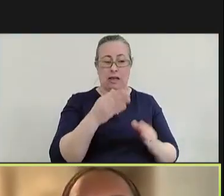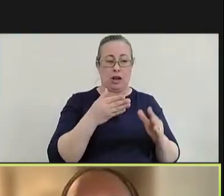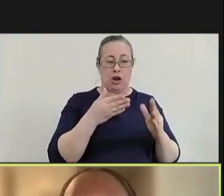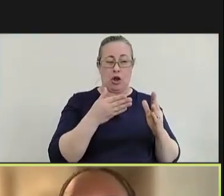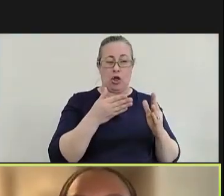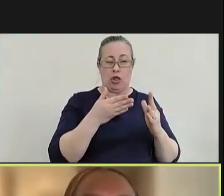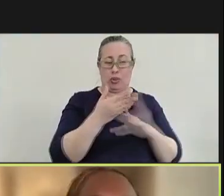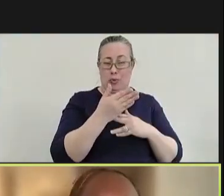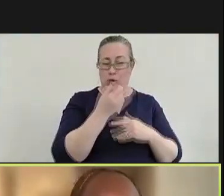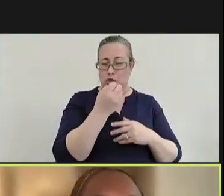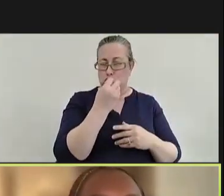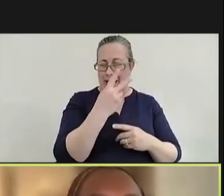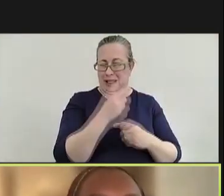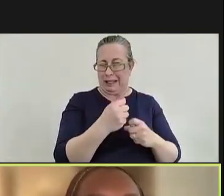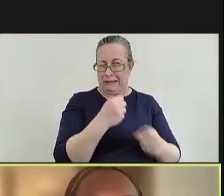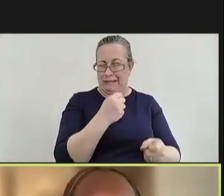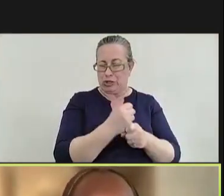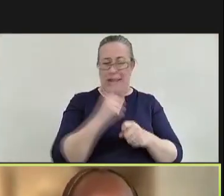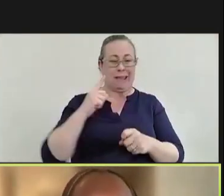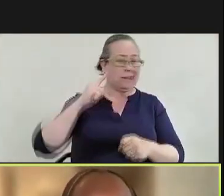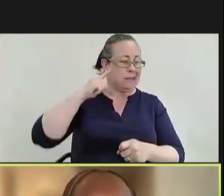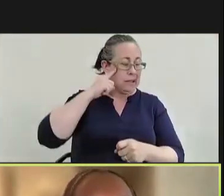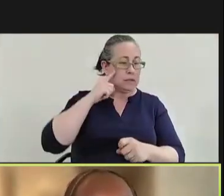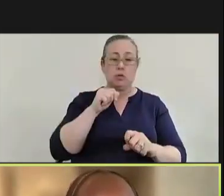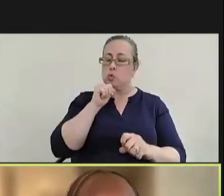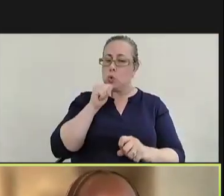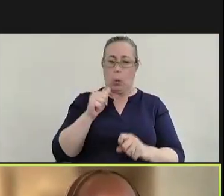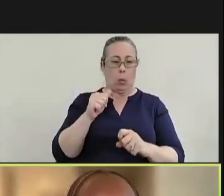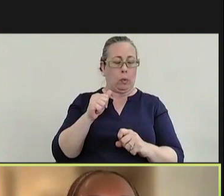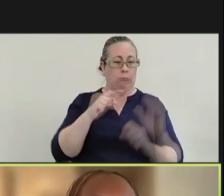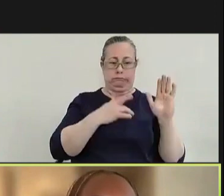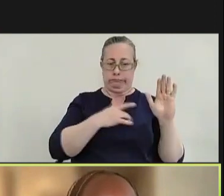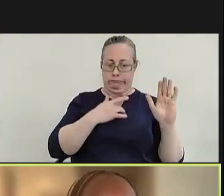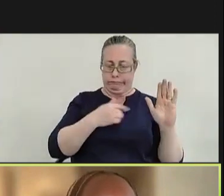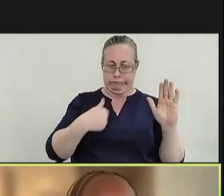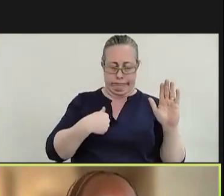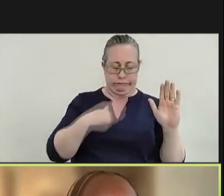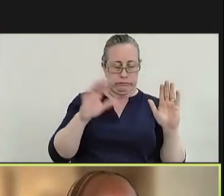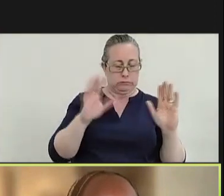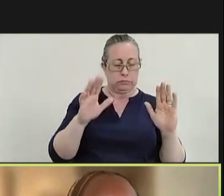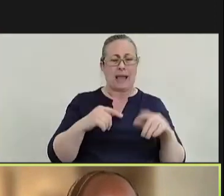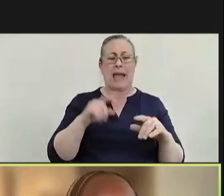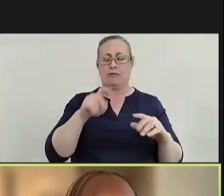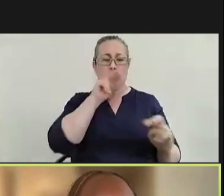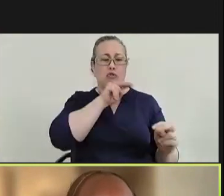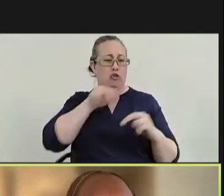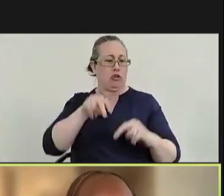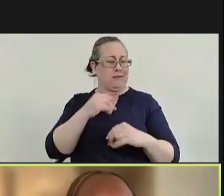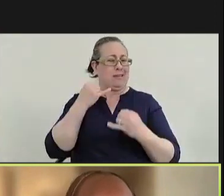I have to go back to the last budget proposal, but if I'm remembering off the top of my head,